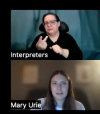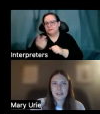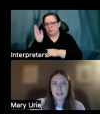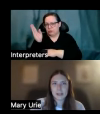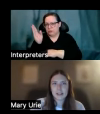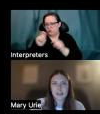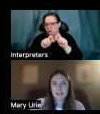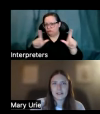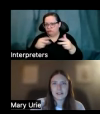Everything's working there.